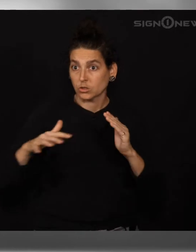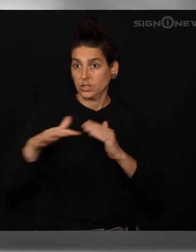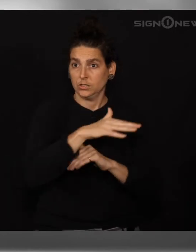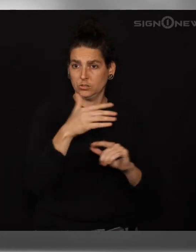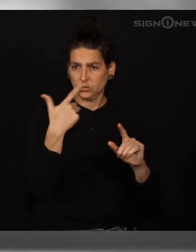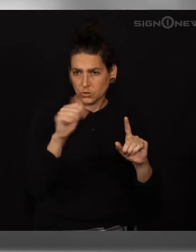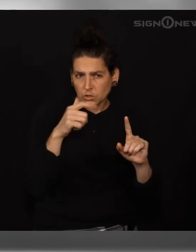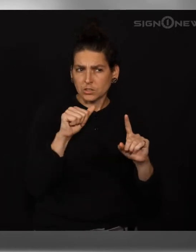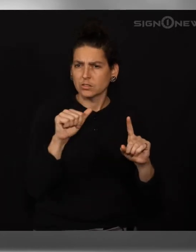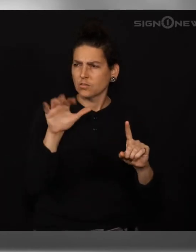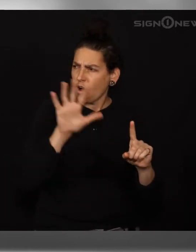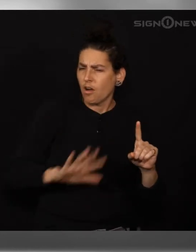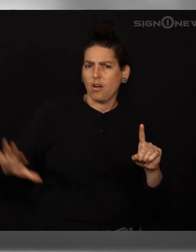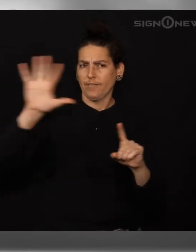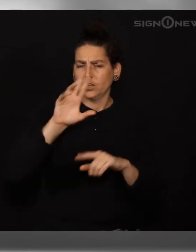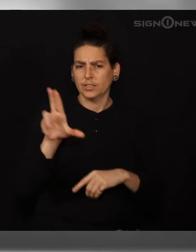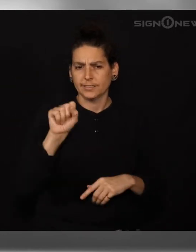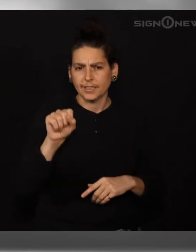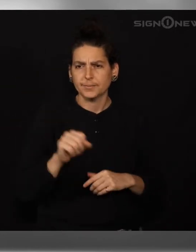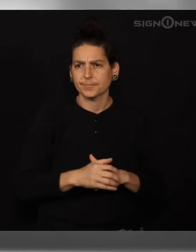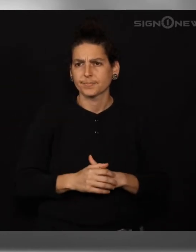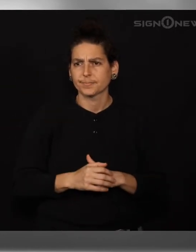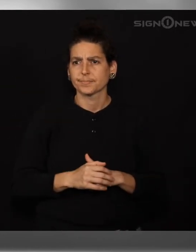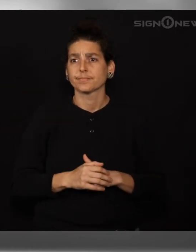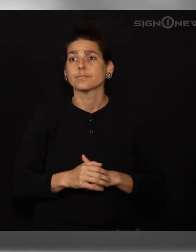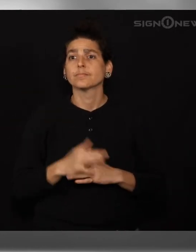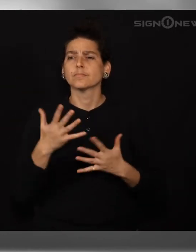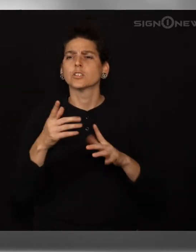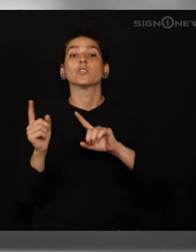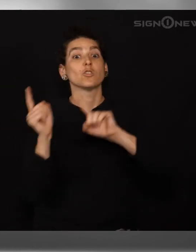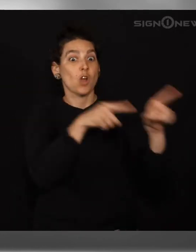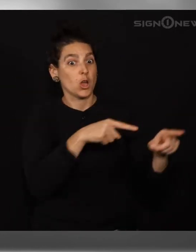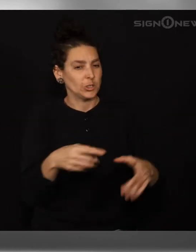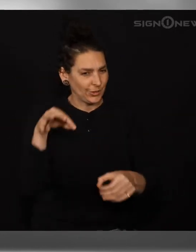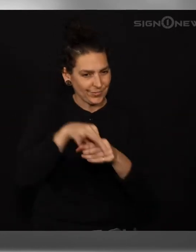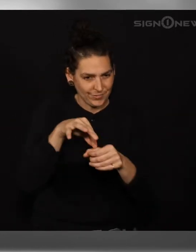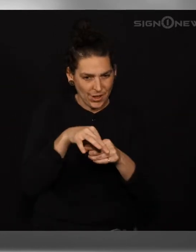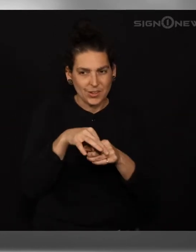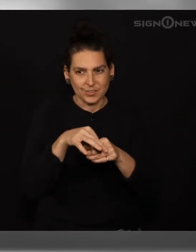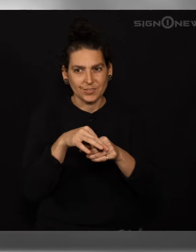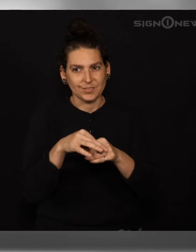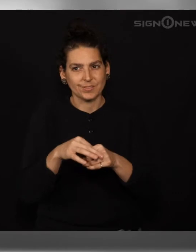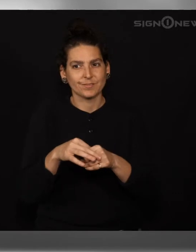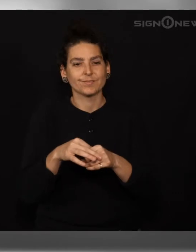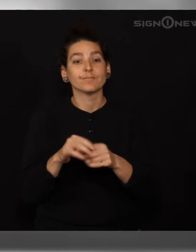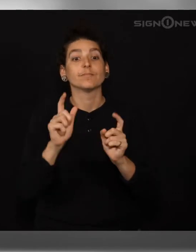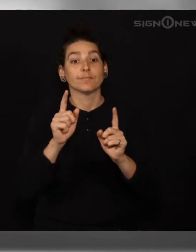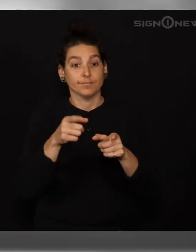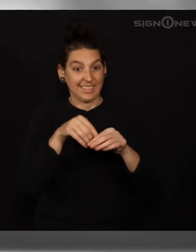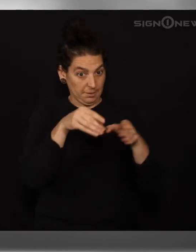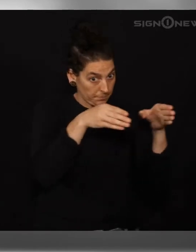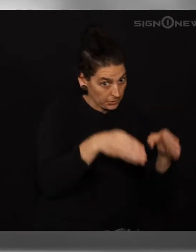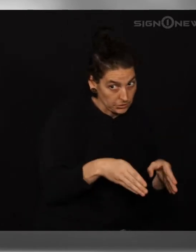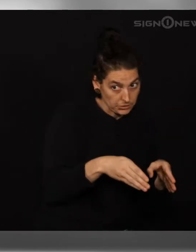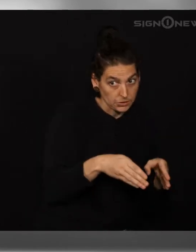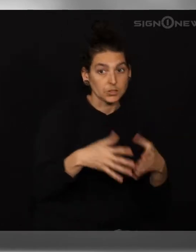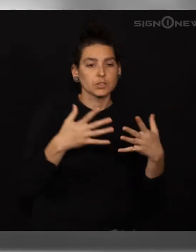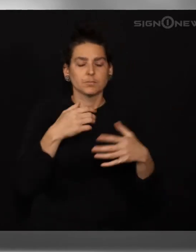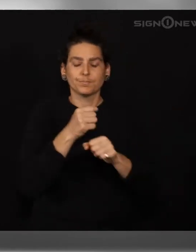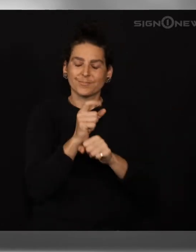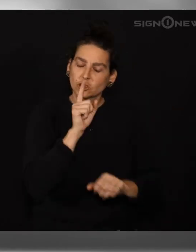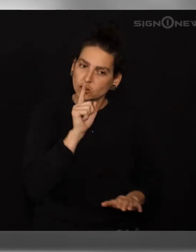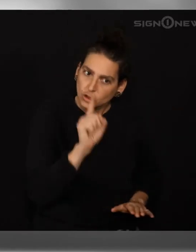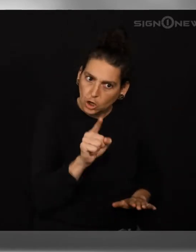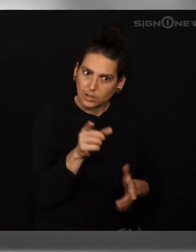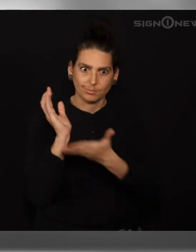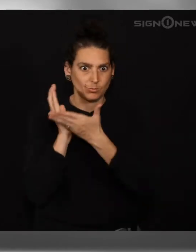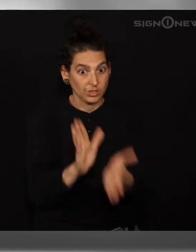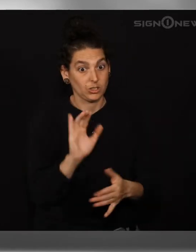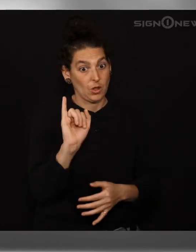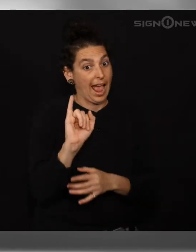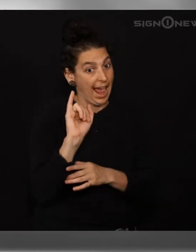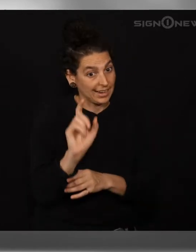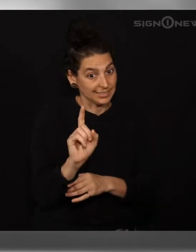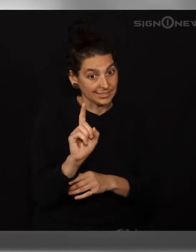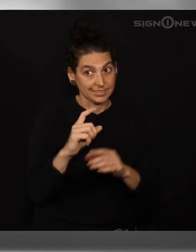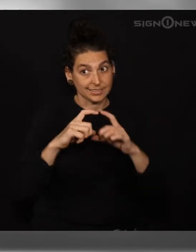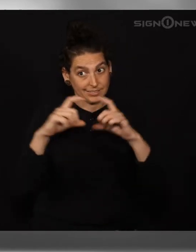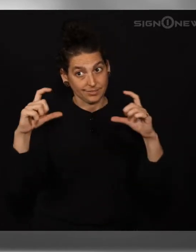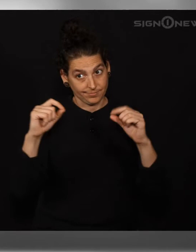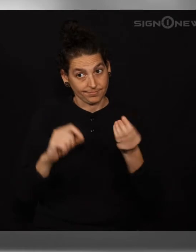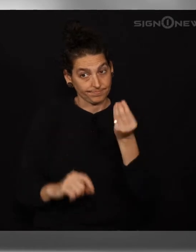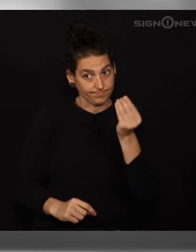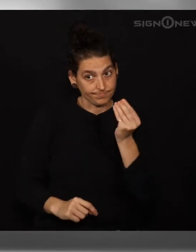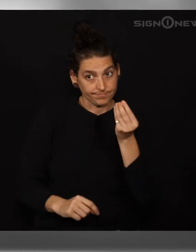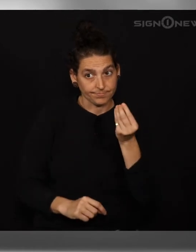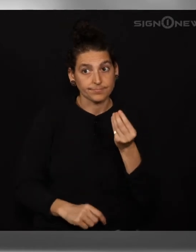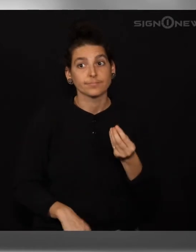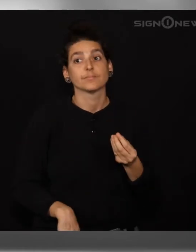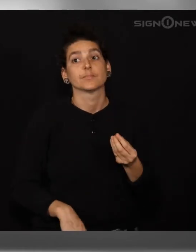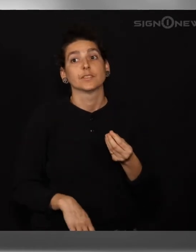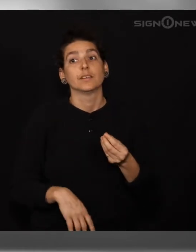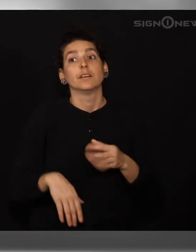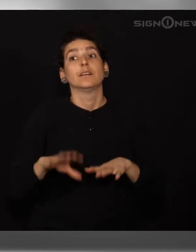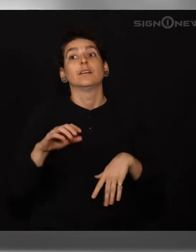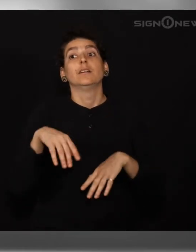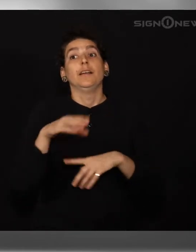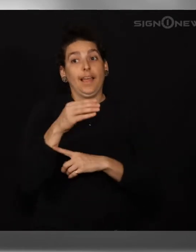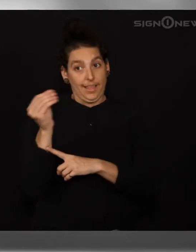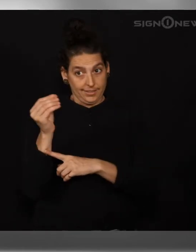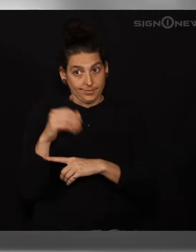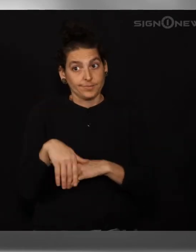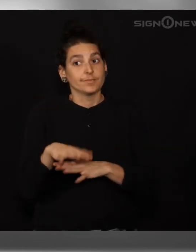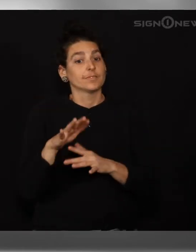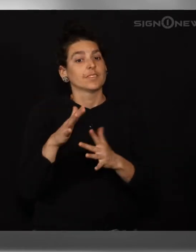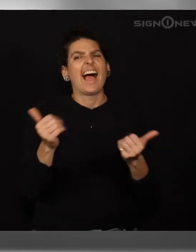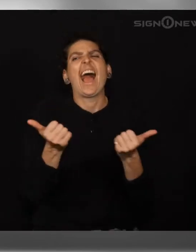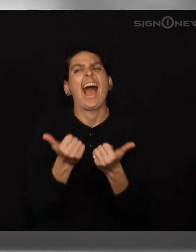When you go to vote in person make sure for your valid photo ID and anything else you may